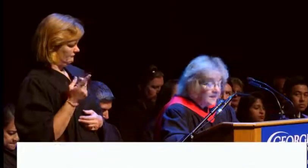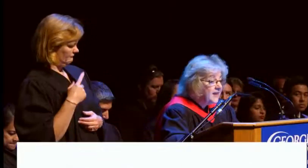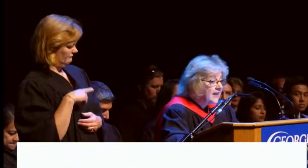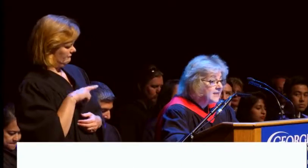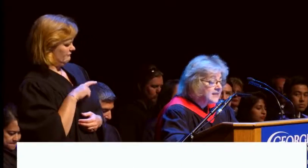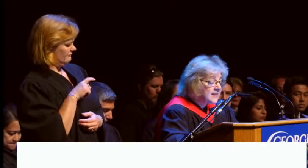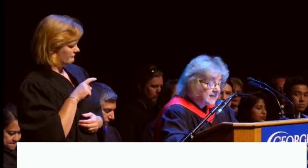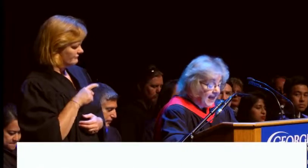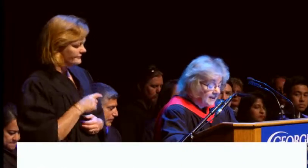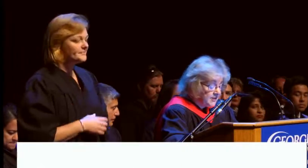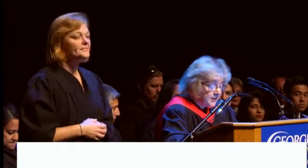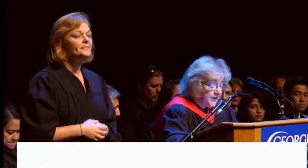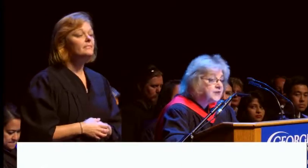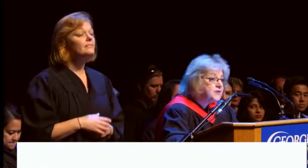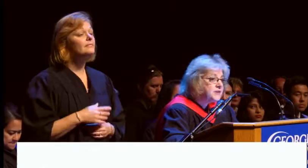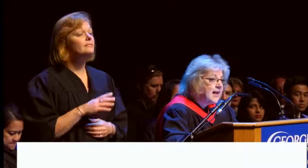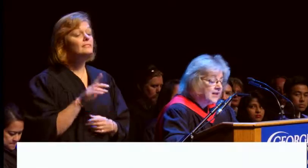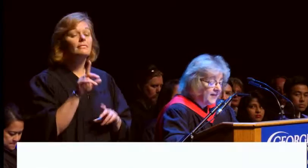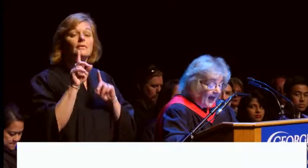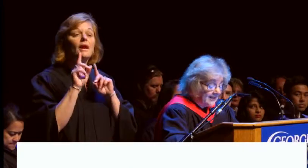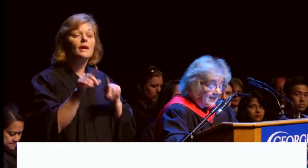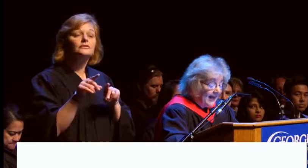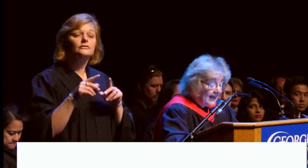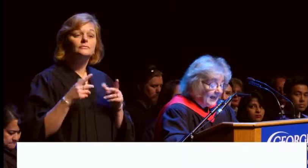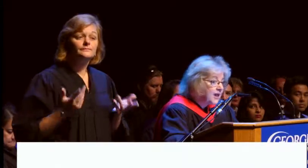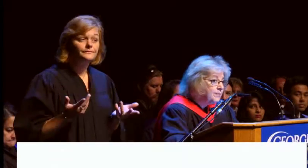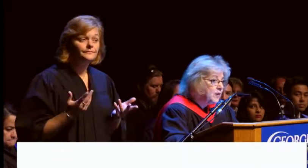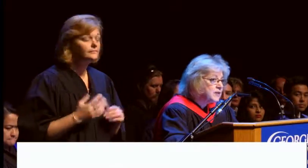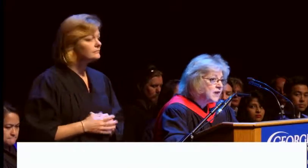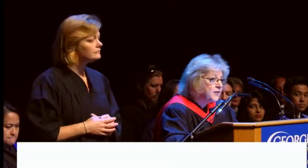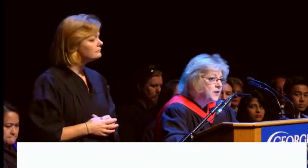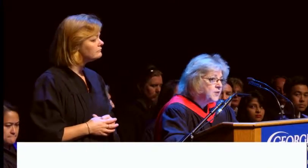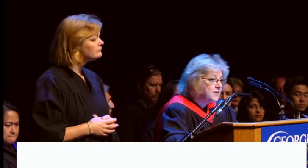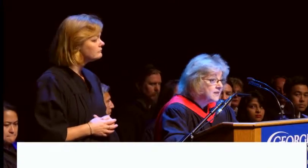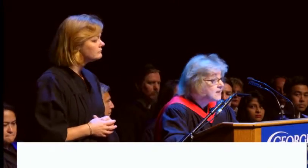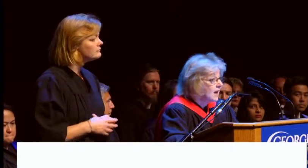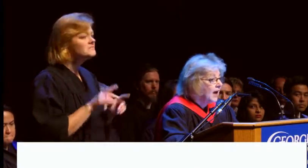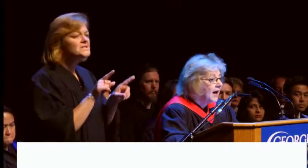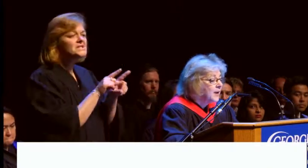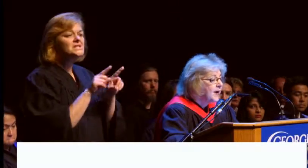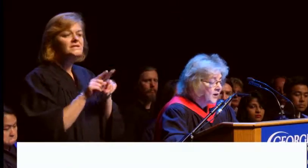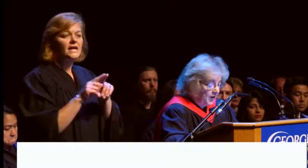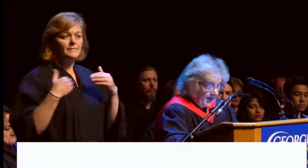THE EASIEST ANSWER IS TO SAY THAT LIKE MOST OTHER HUMANS I AM HUNGRY